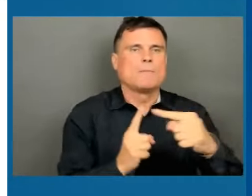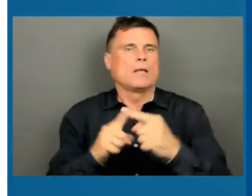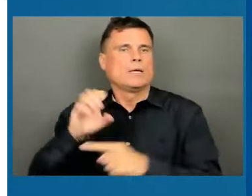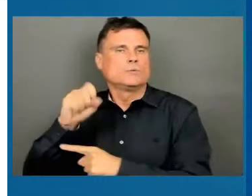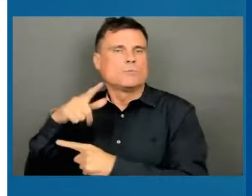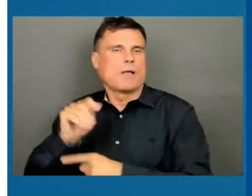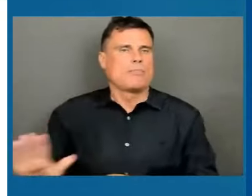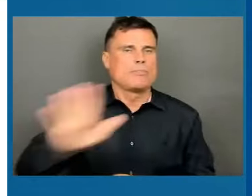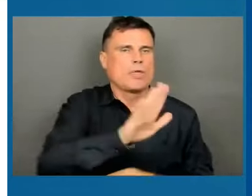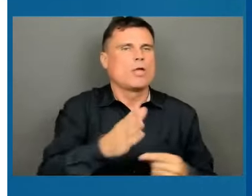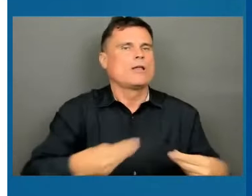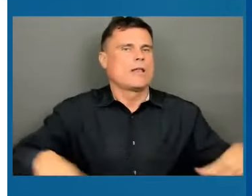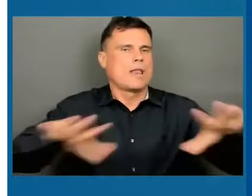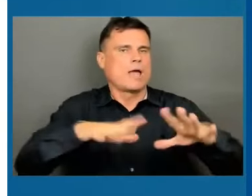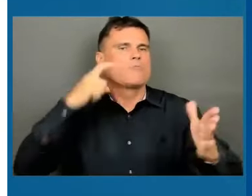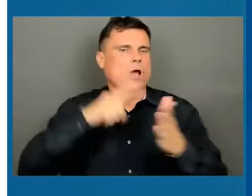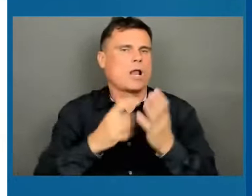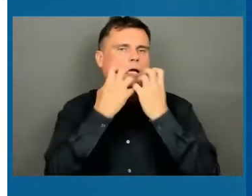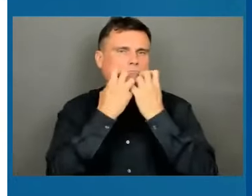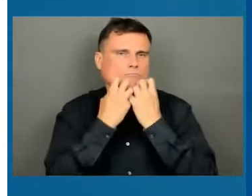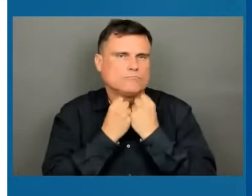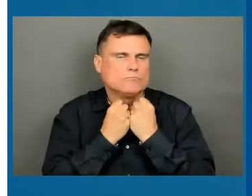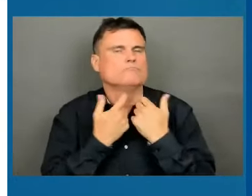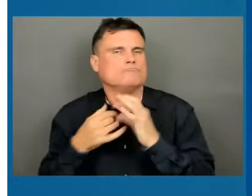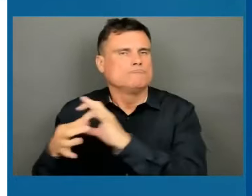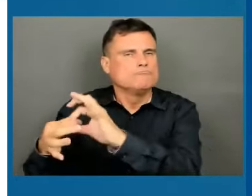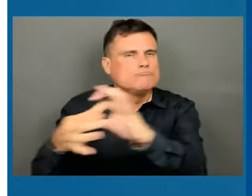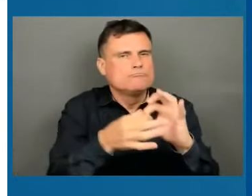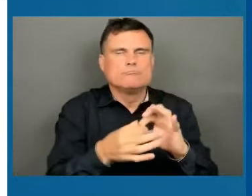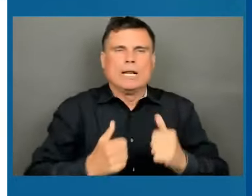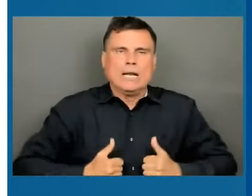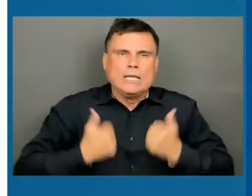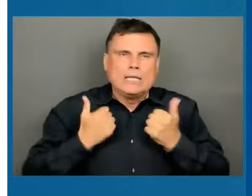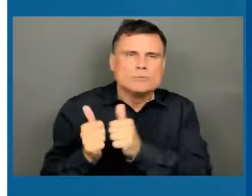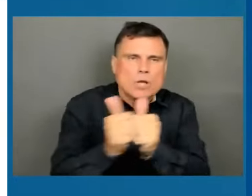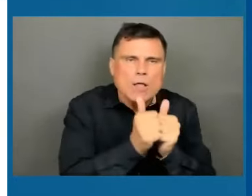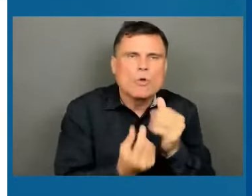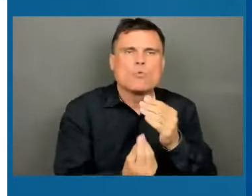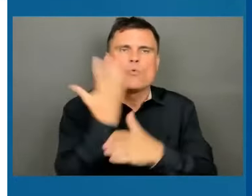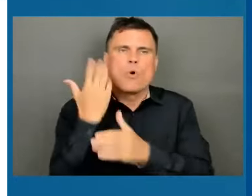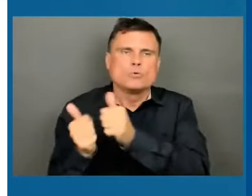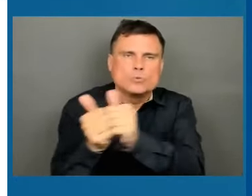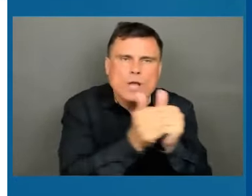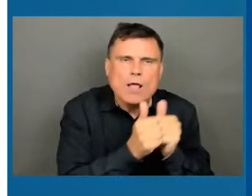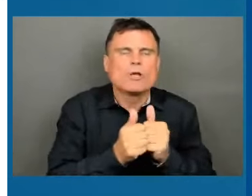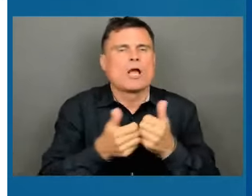to bring a briefing here regarding where we are in the grand scheme of things at the